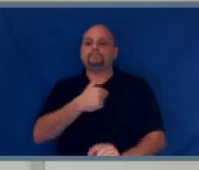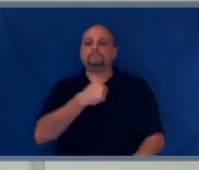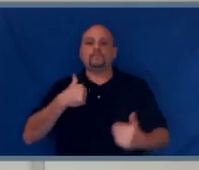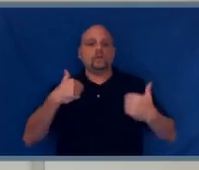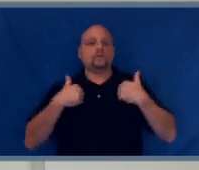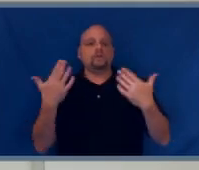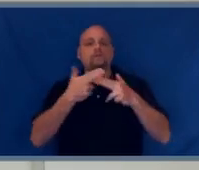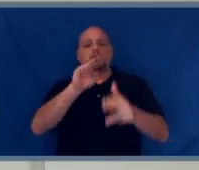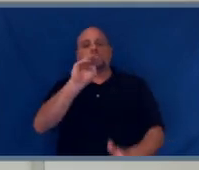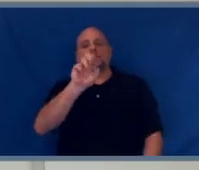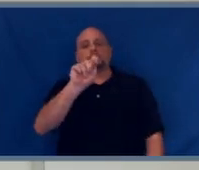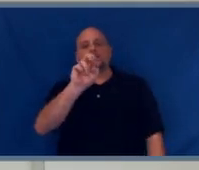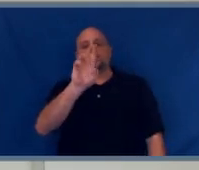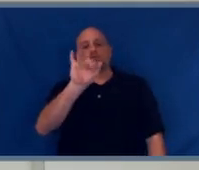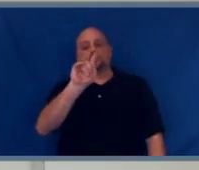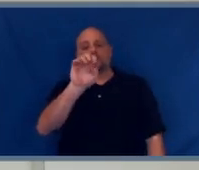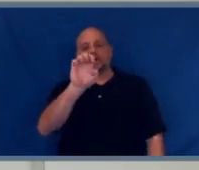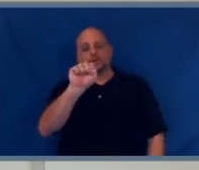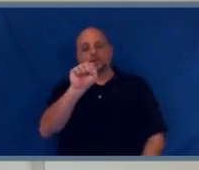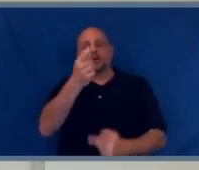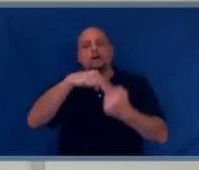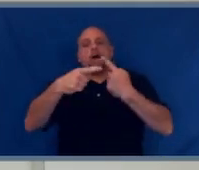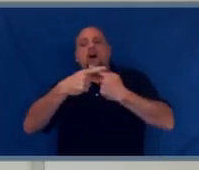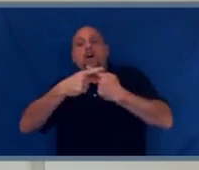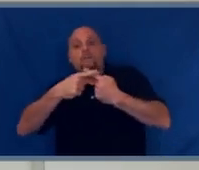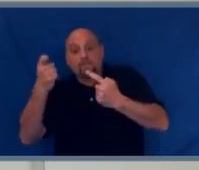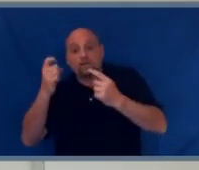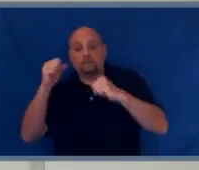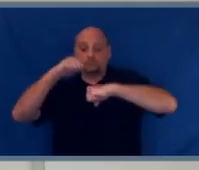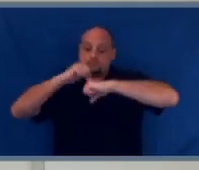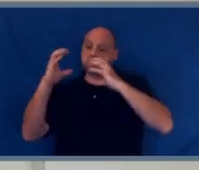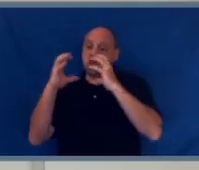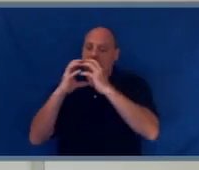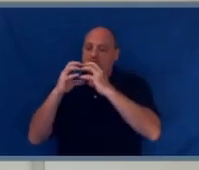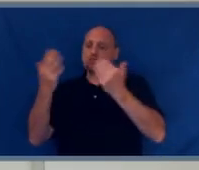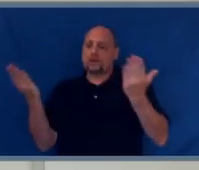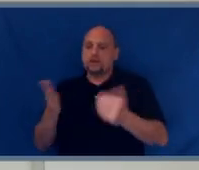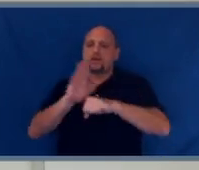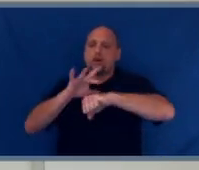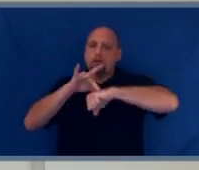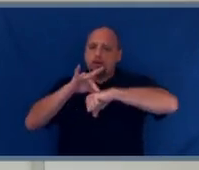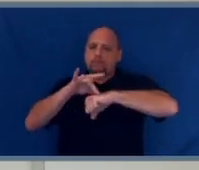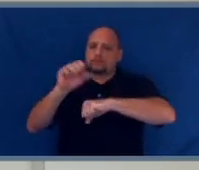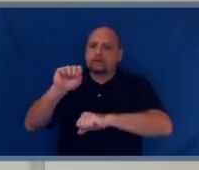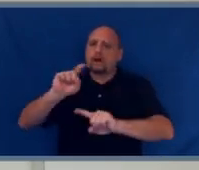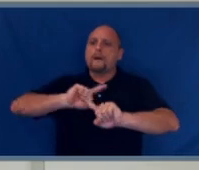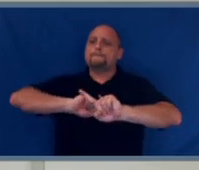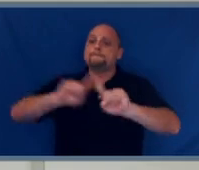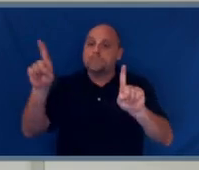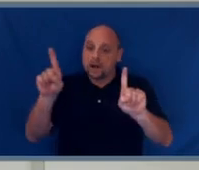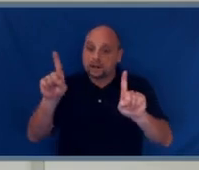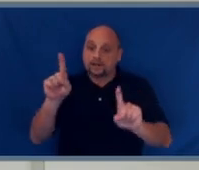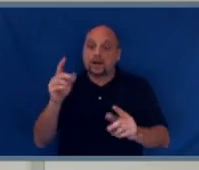WE HAVE METRE RITES THAT COME THROUGH FROM THE SAMPLE